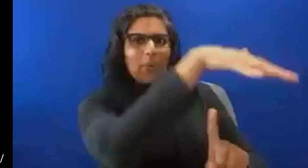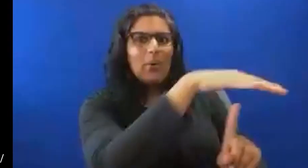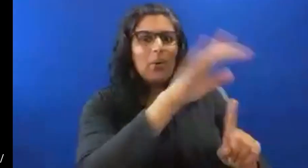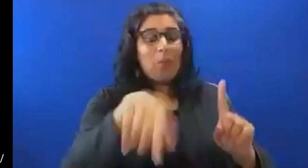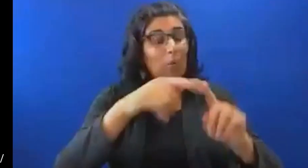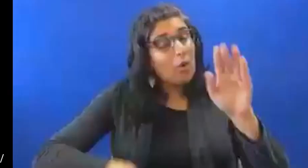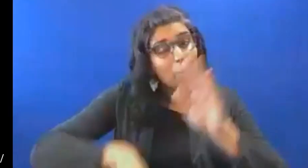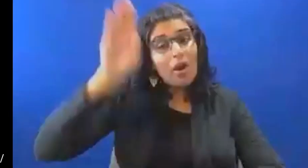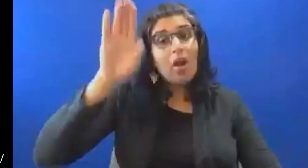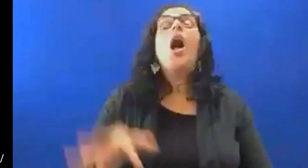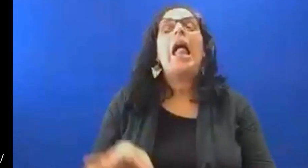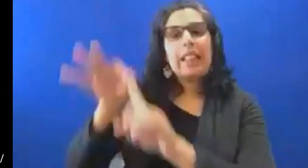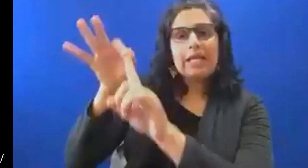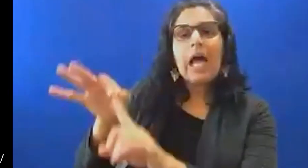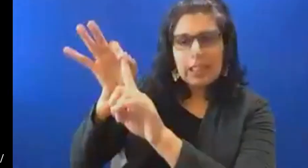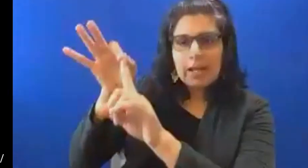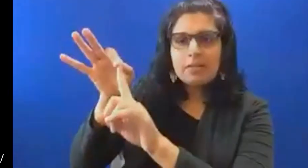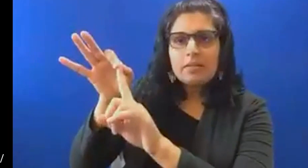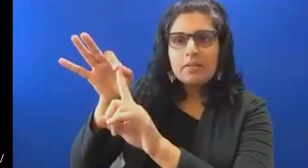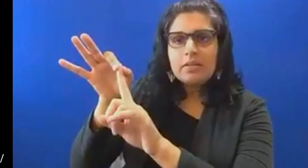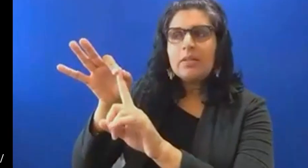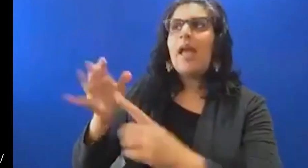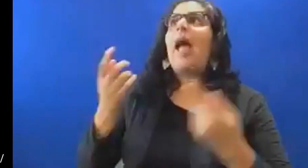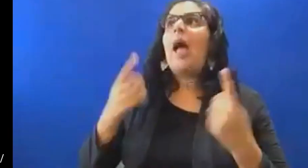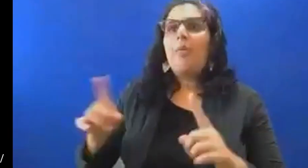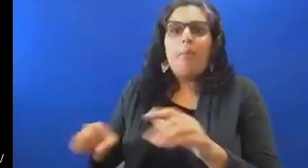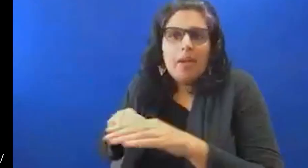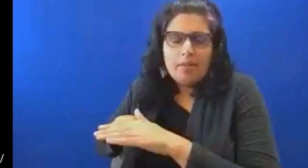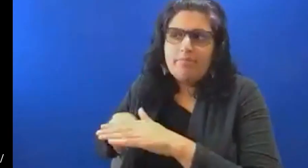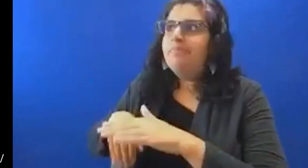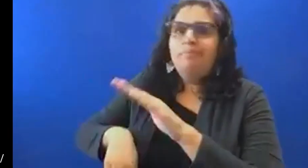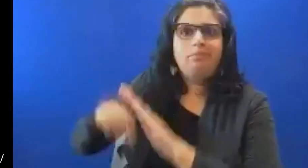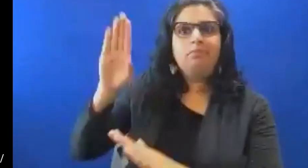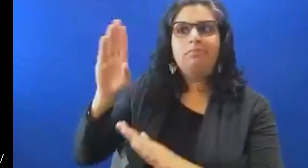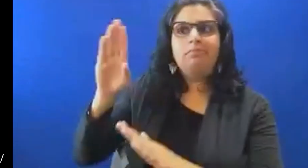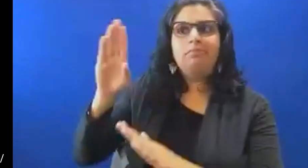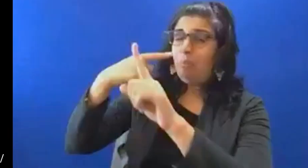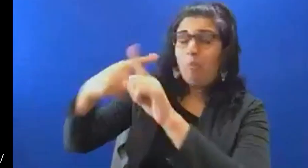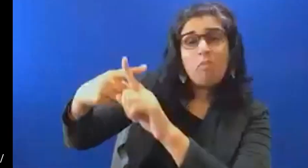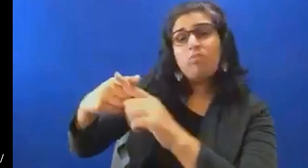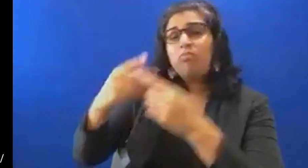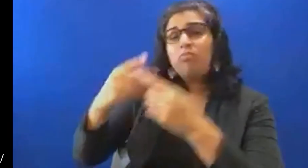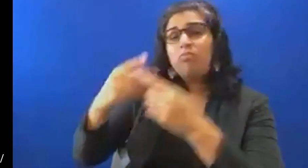are in a particularly progressive environment where we're already embracing disability or surrounded by disability.